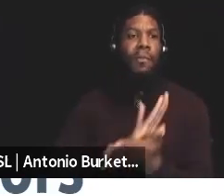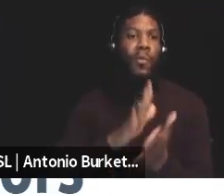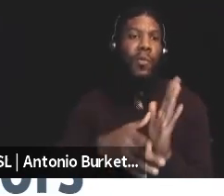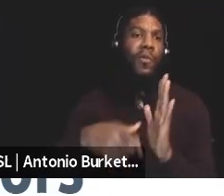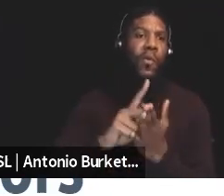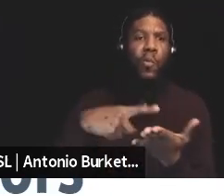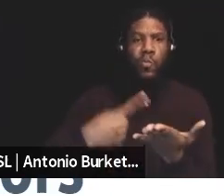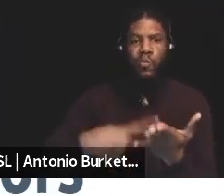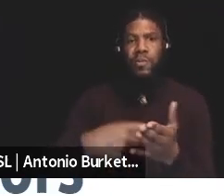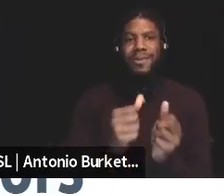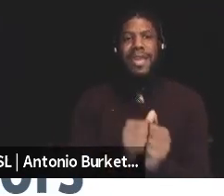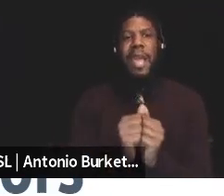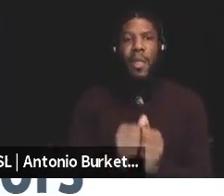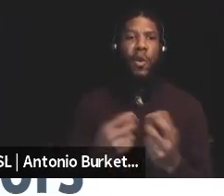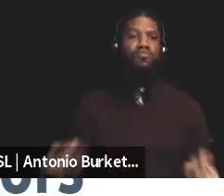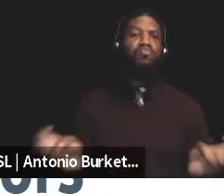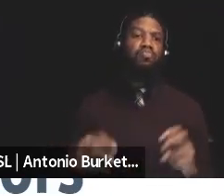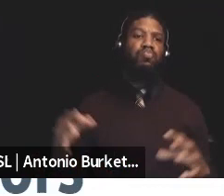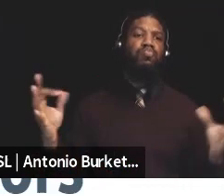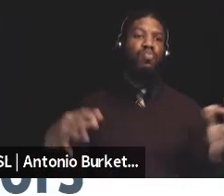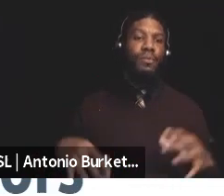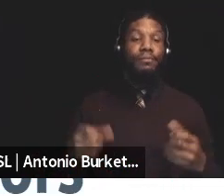So altogether, these opportunities are a really fruitful place for our instructors